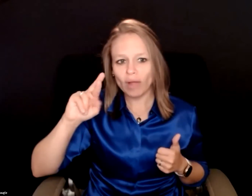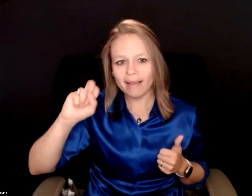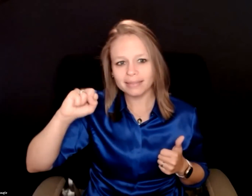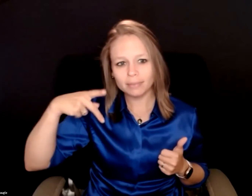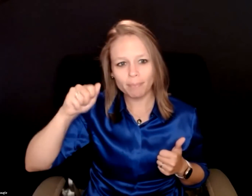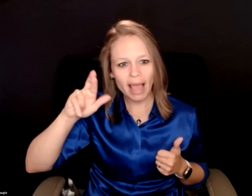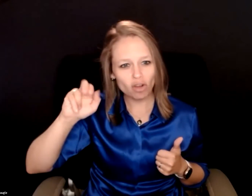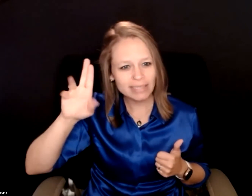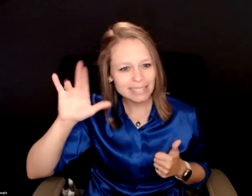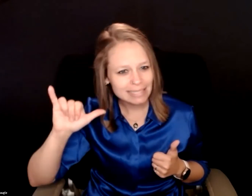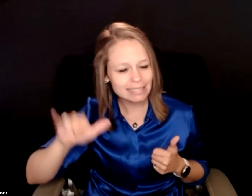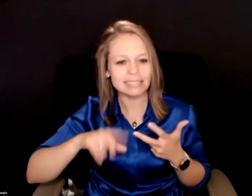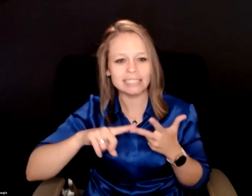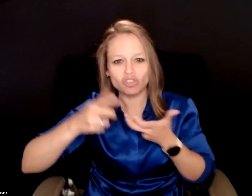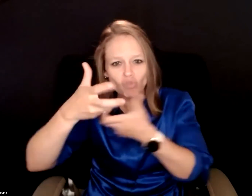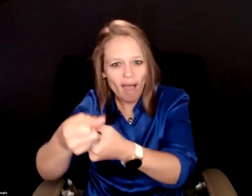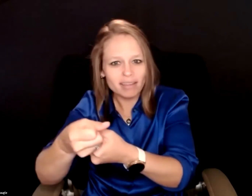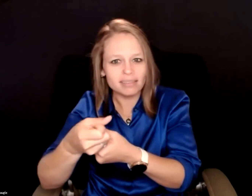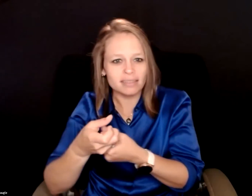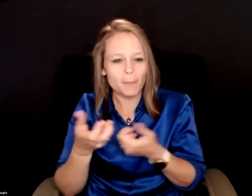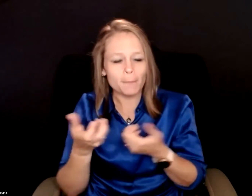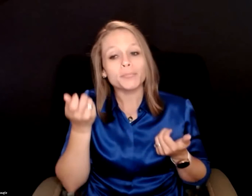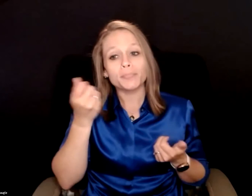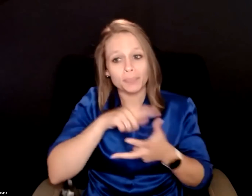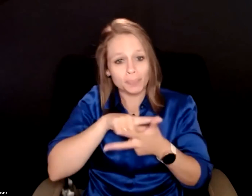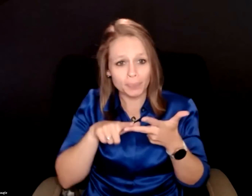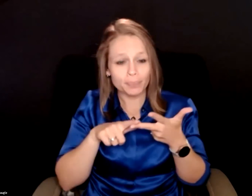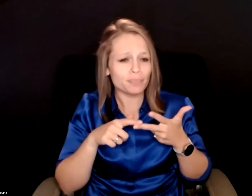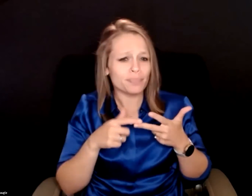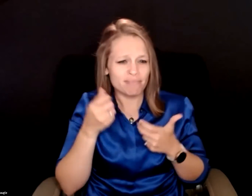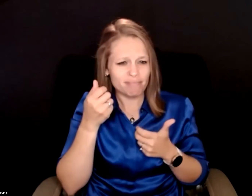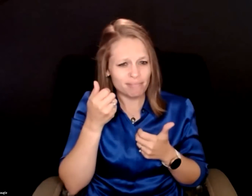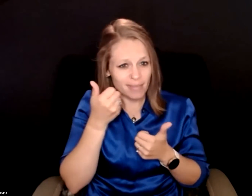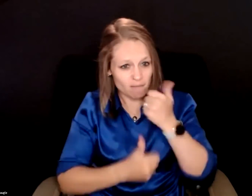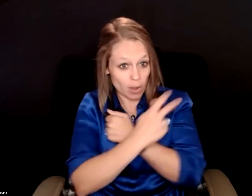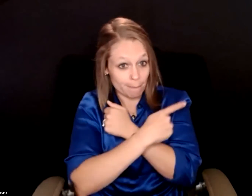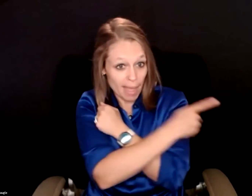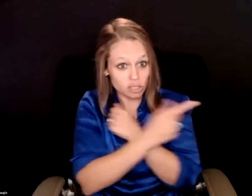transcends to leadership. Everyone wants to know that they can trust the provider but the